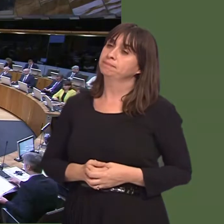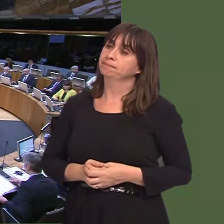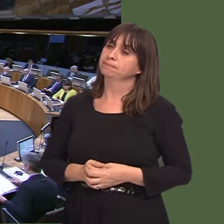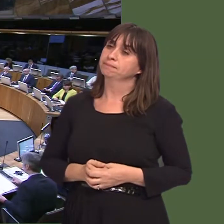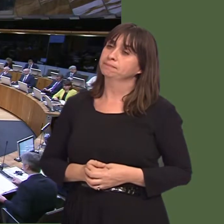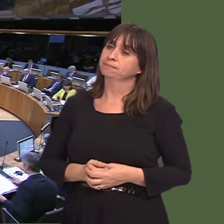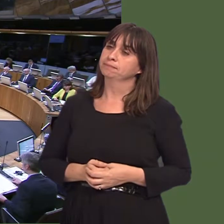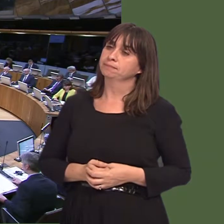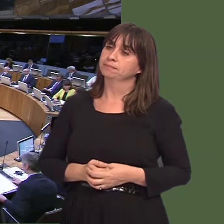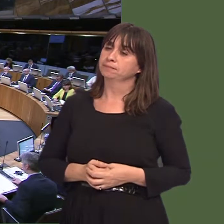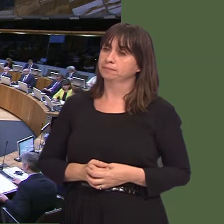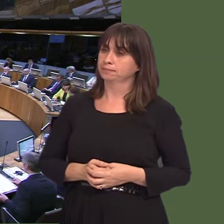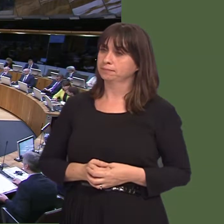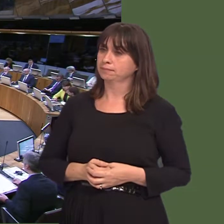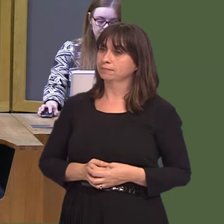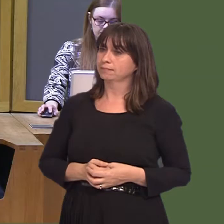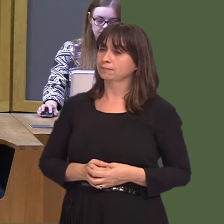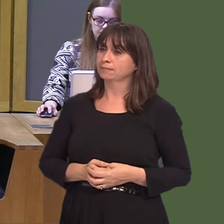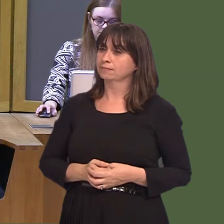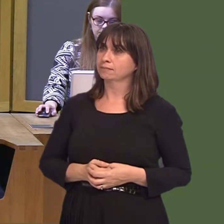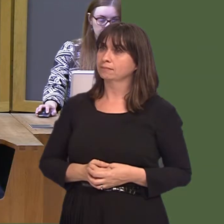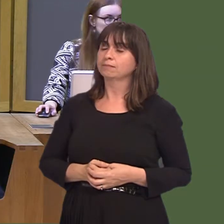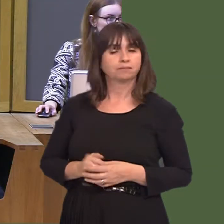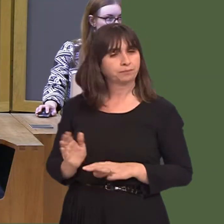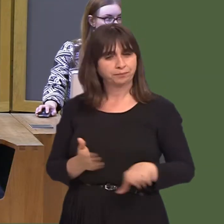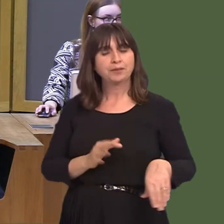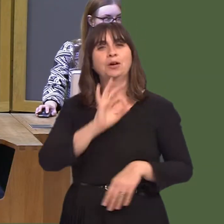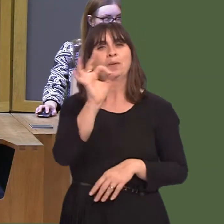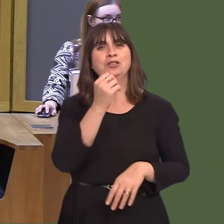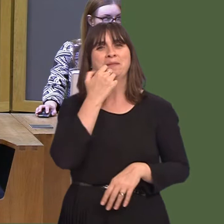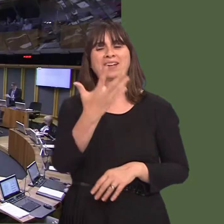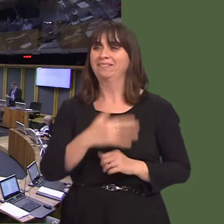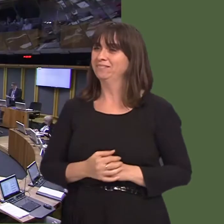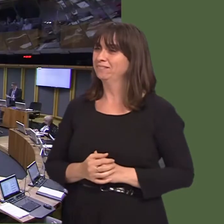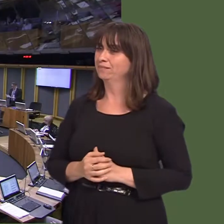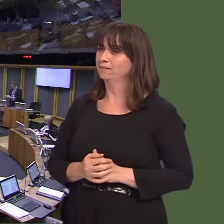A wnaiff y Prif Weinidog ddatganiad am y goblygiadau iechyd cyhoeddus o gamblo cymhellol?